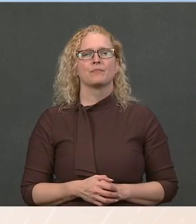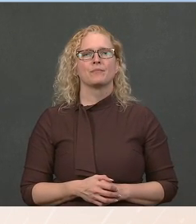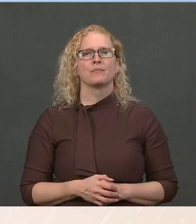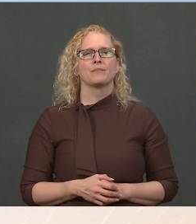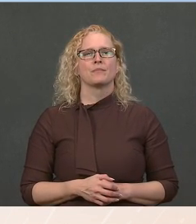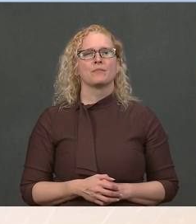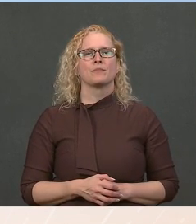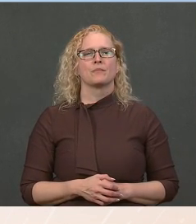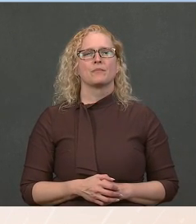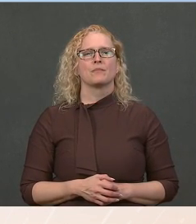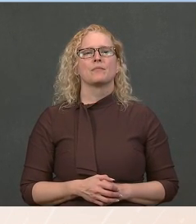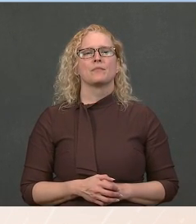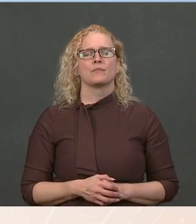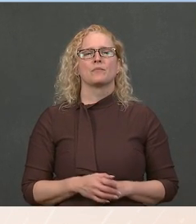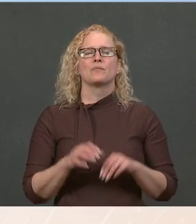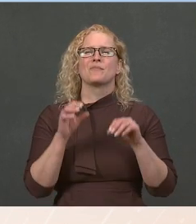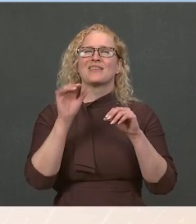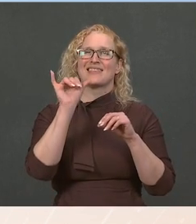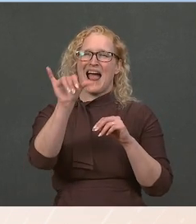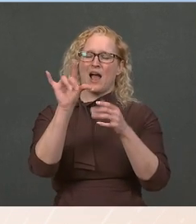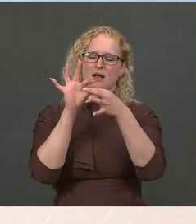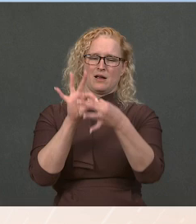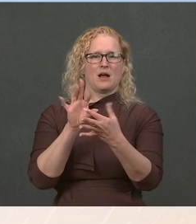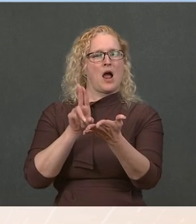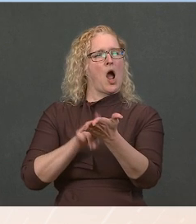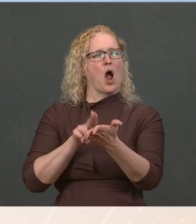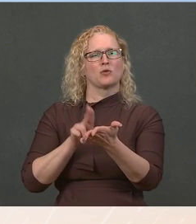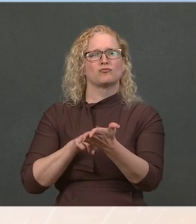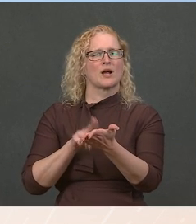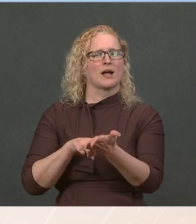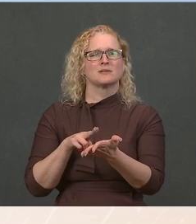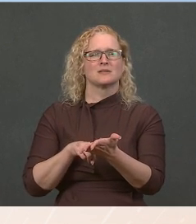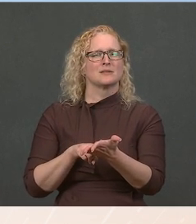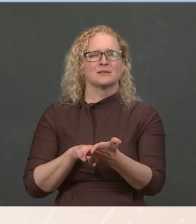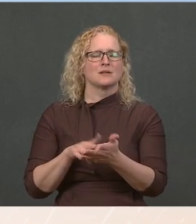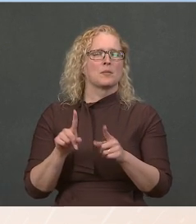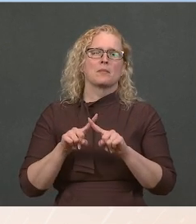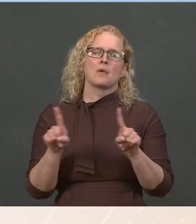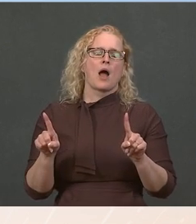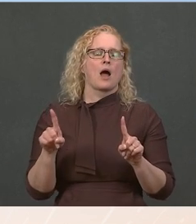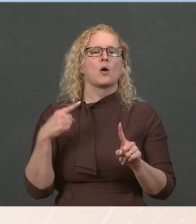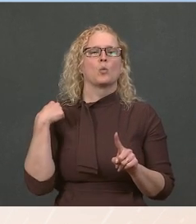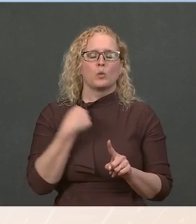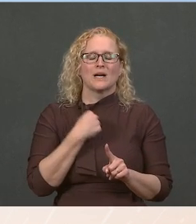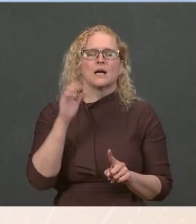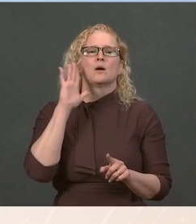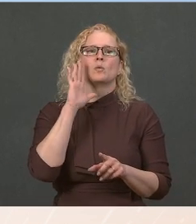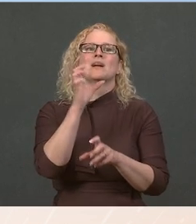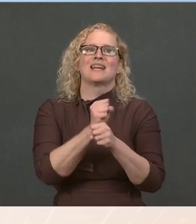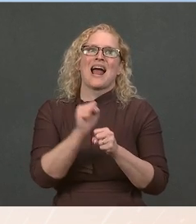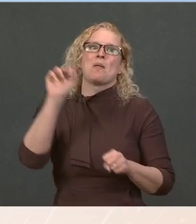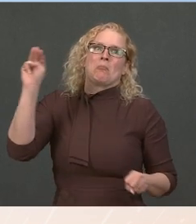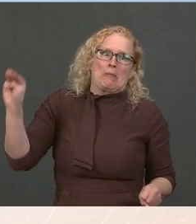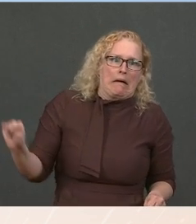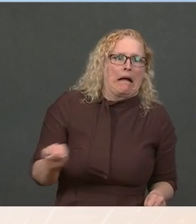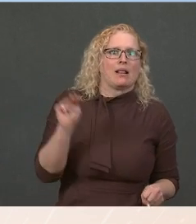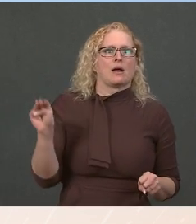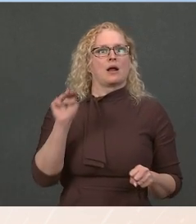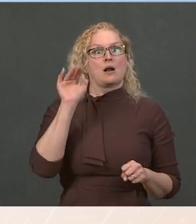so, like you said, we're securing millions of doses should the -- should this receive -- right? -- the regulatory approval, as the President said.